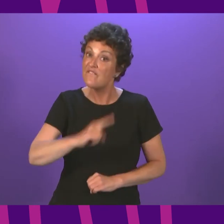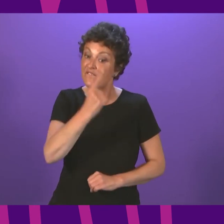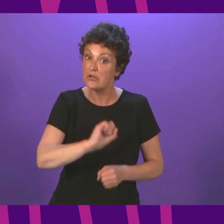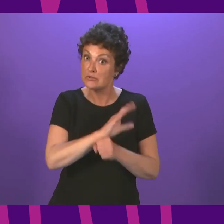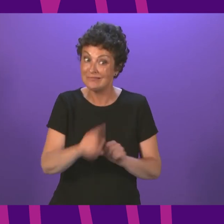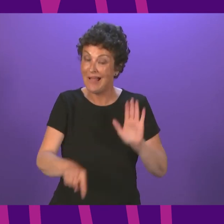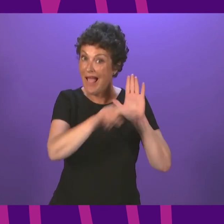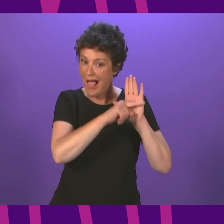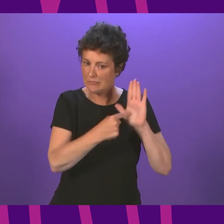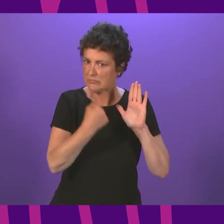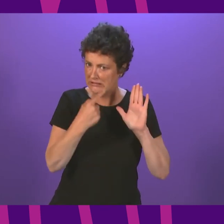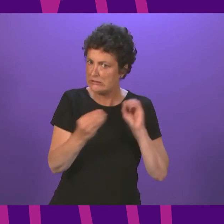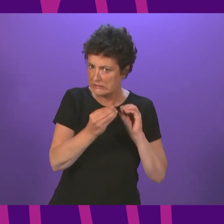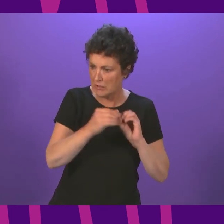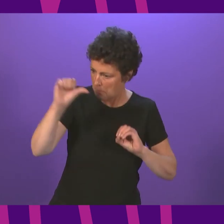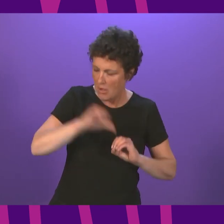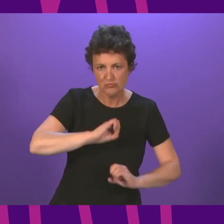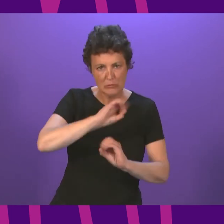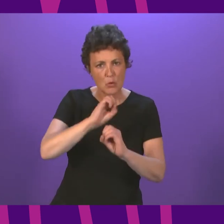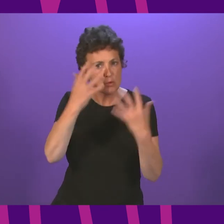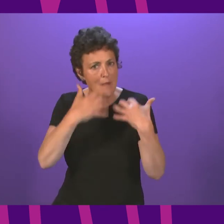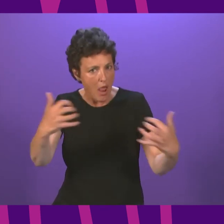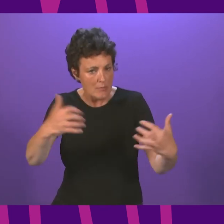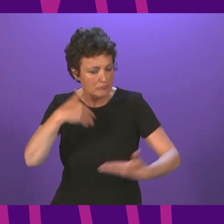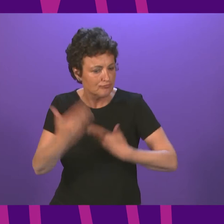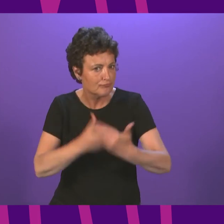we see further mutations of the virus. None of us can ignore that.